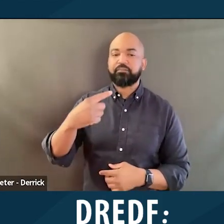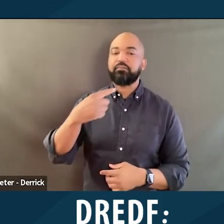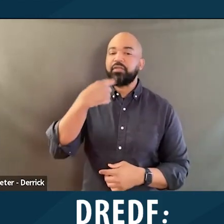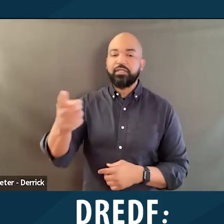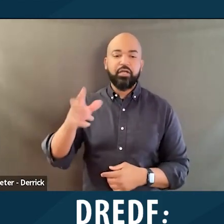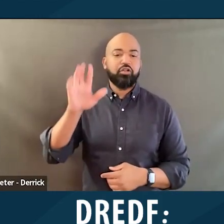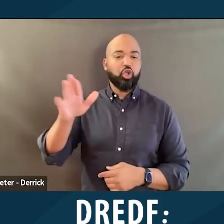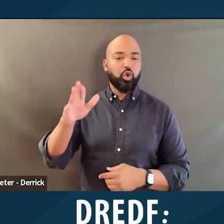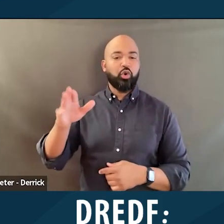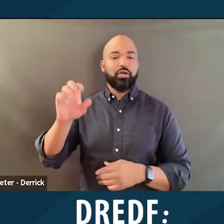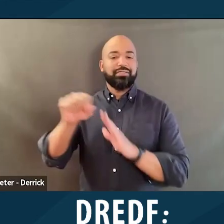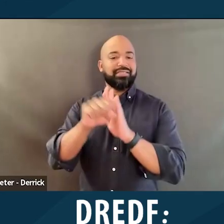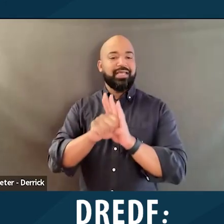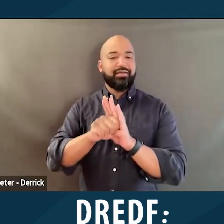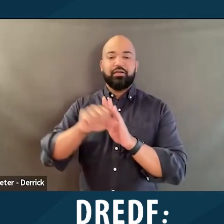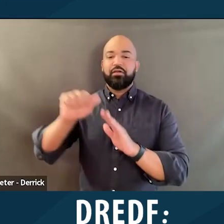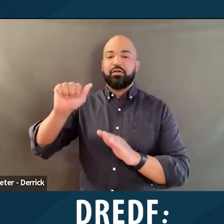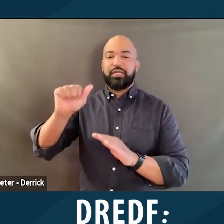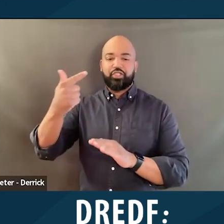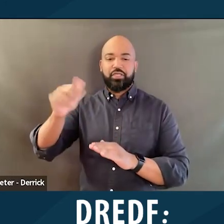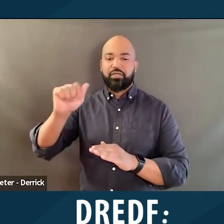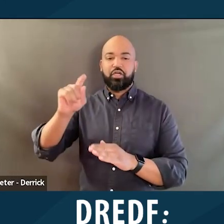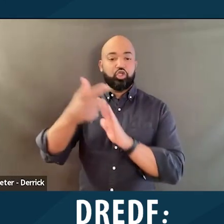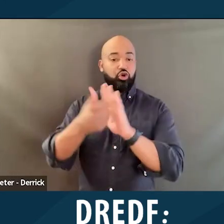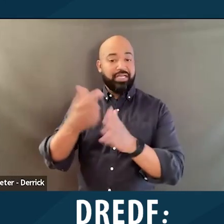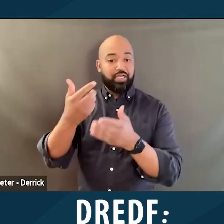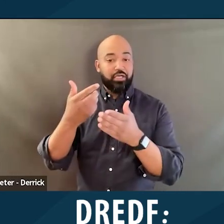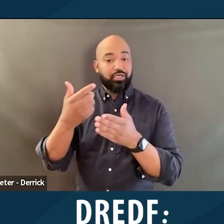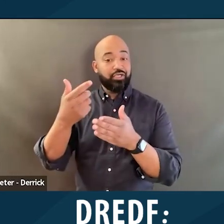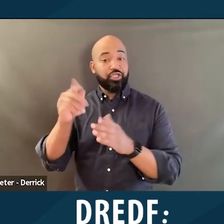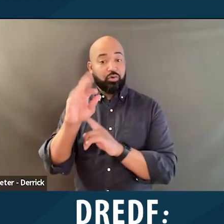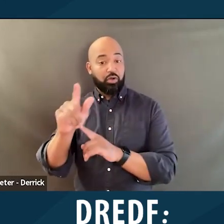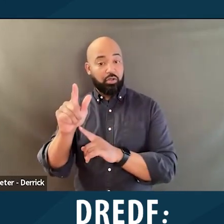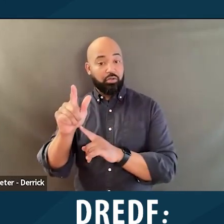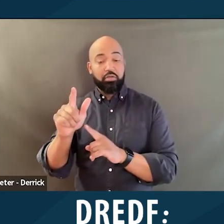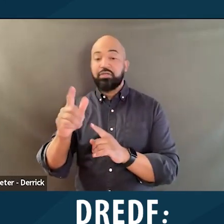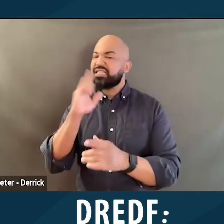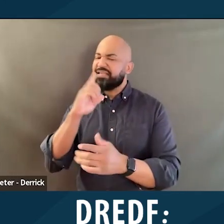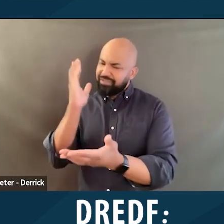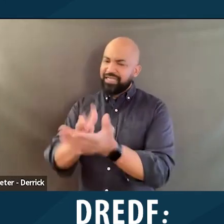Tell your Governor to stop attacking Section 504 and Olmstead. Reach out to other people in your